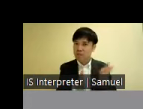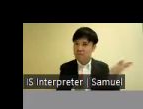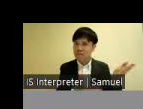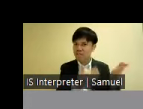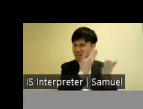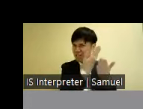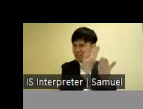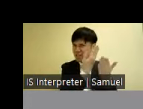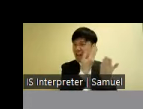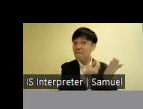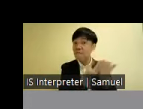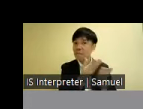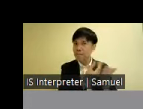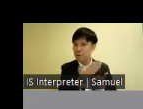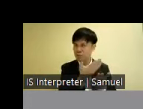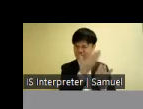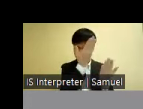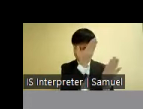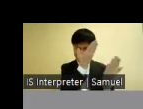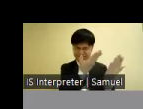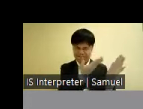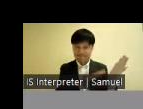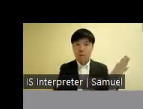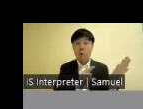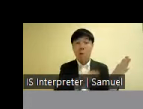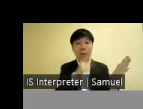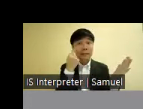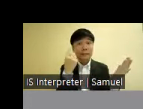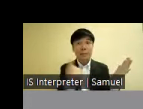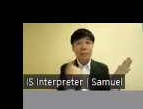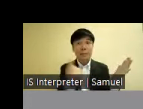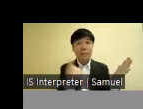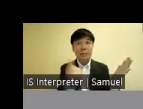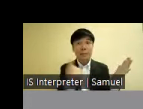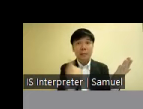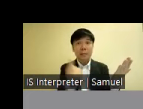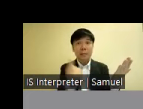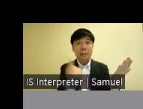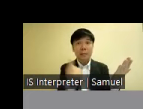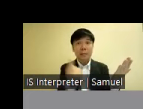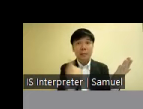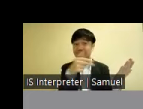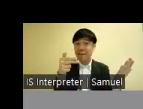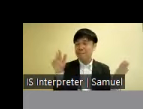And there was a session, a character that is called Ameera.